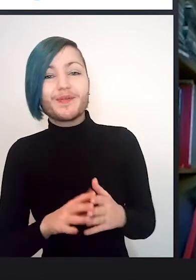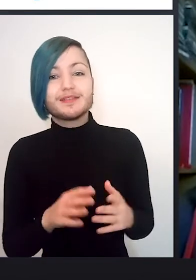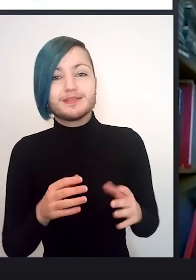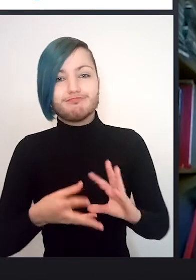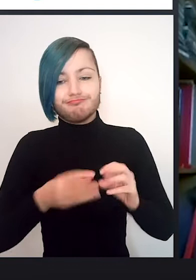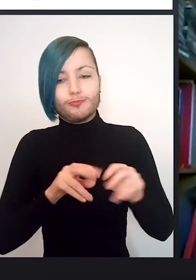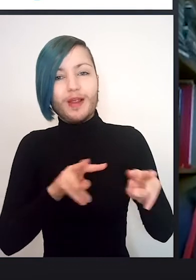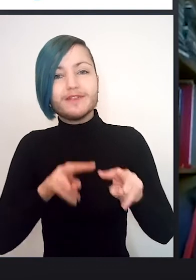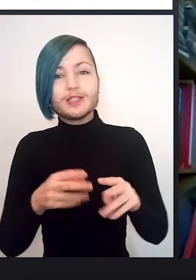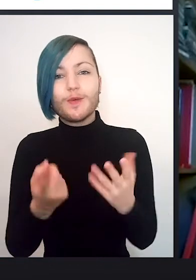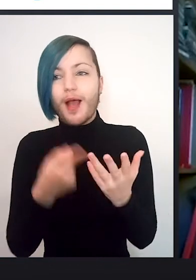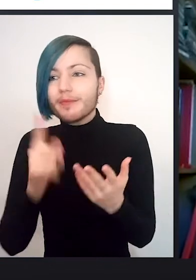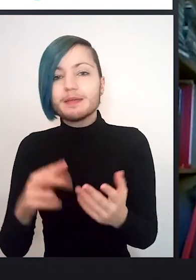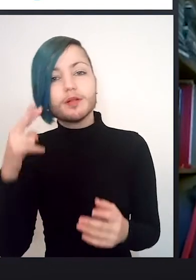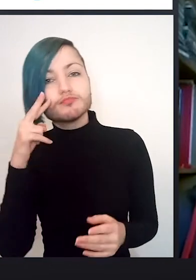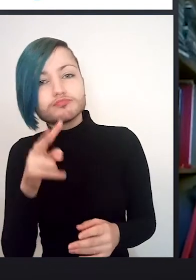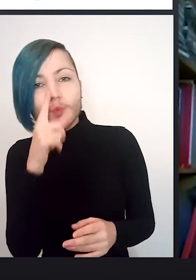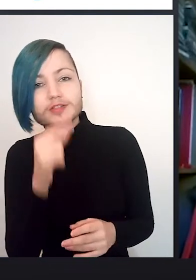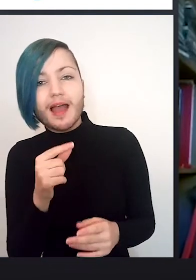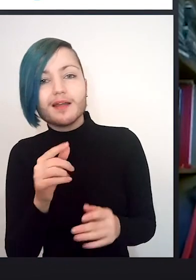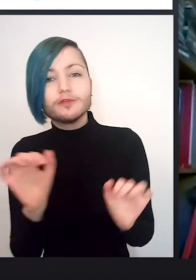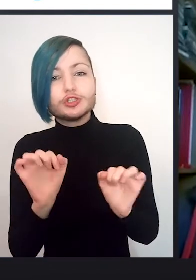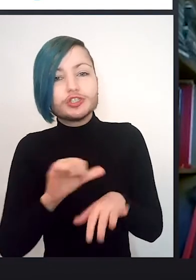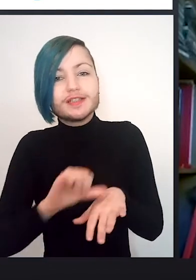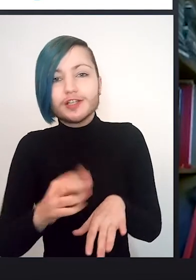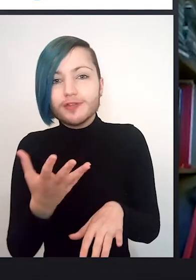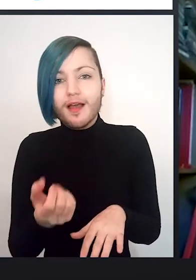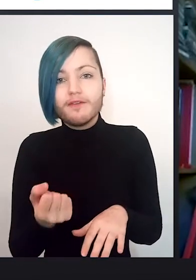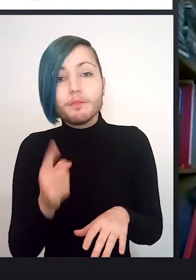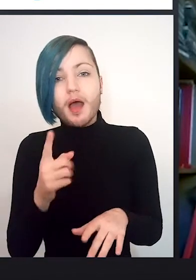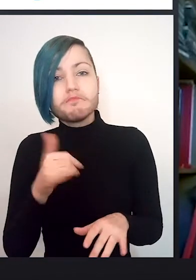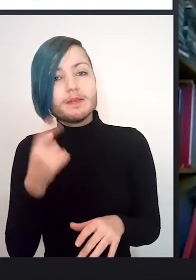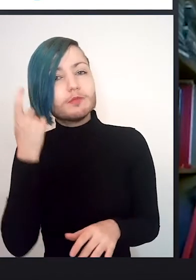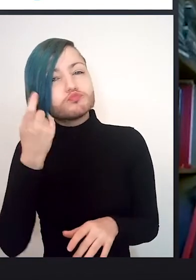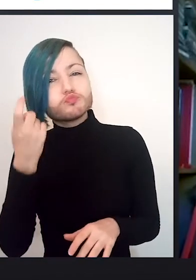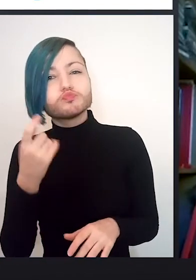this is to help guide people who are yet to have surgery, who might be thinking about it.